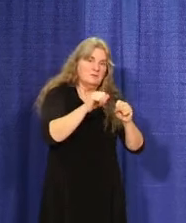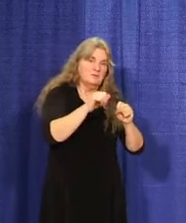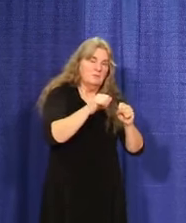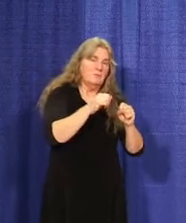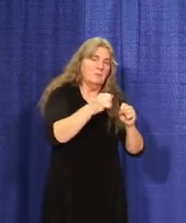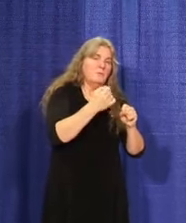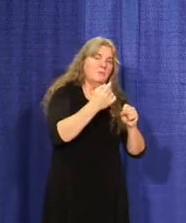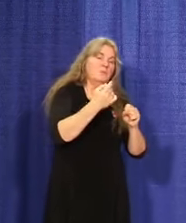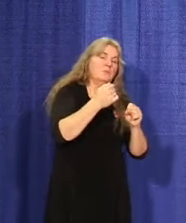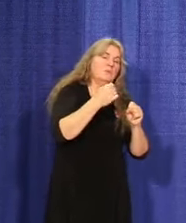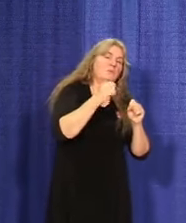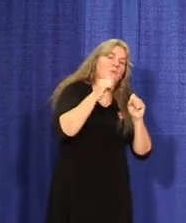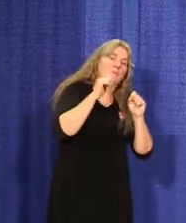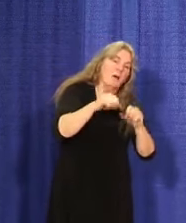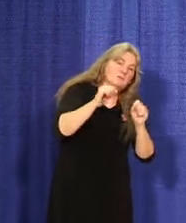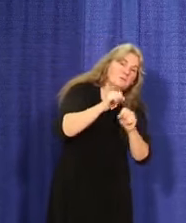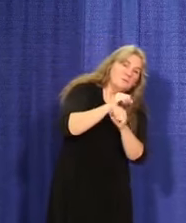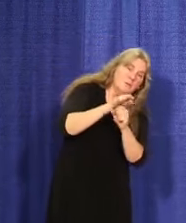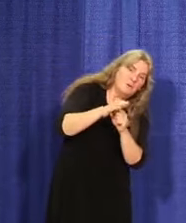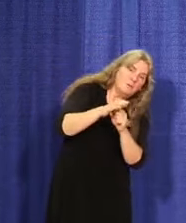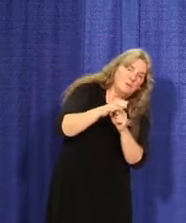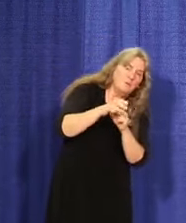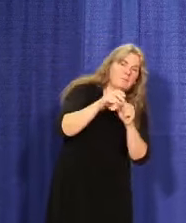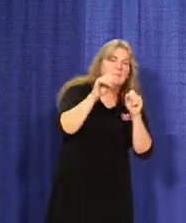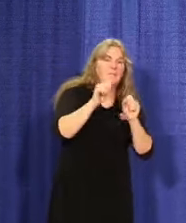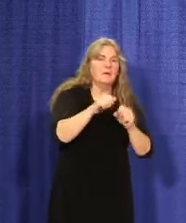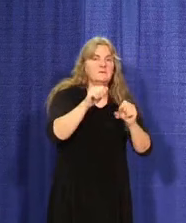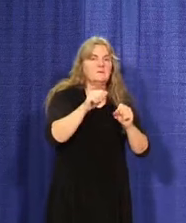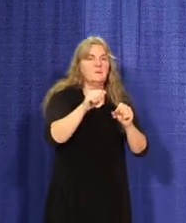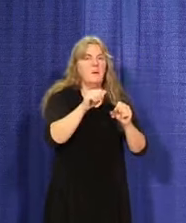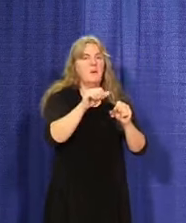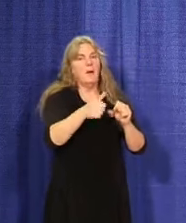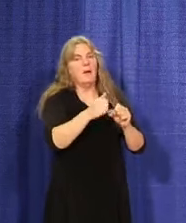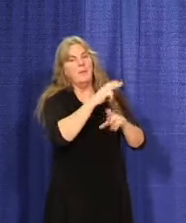really not sure at this level. Hopefully that kind of